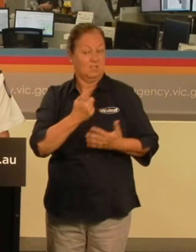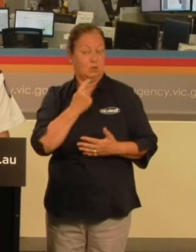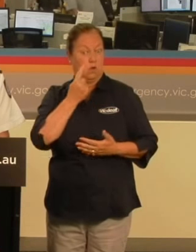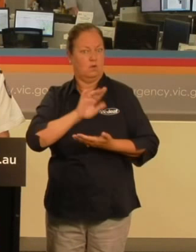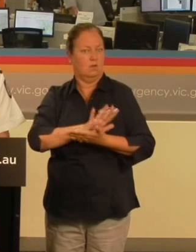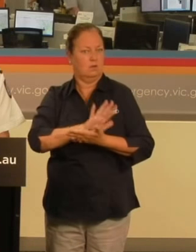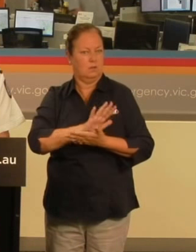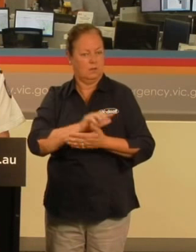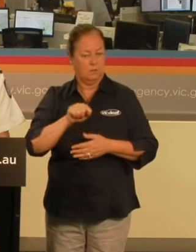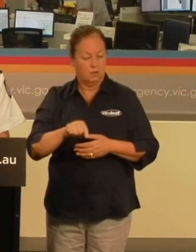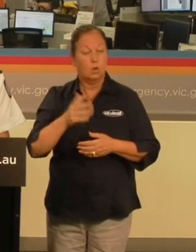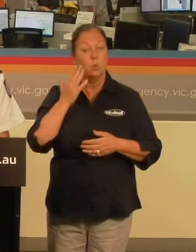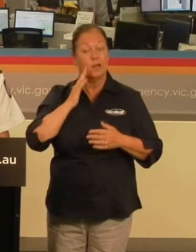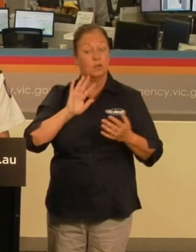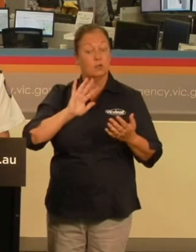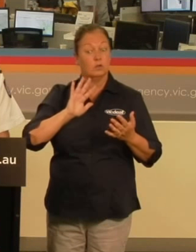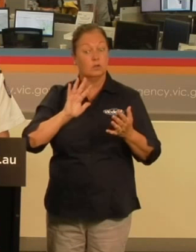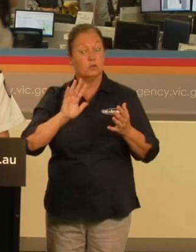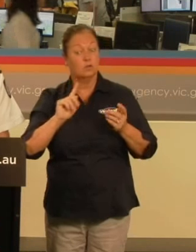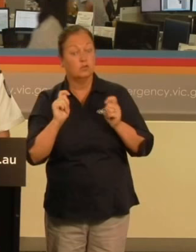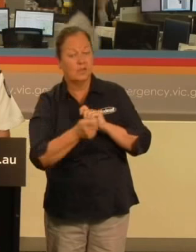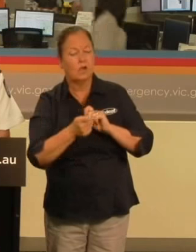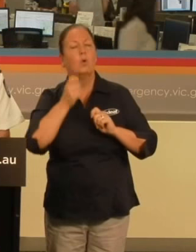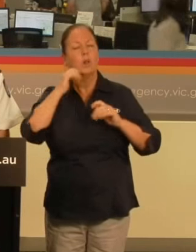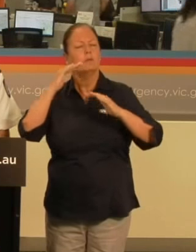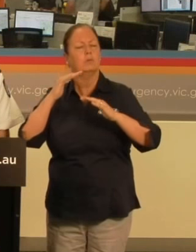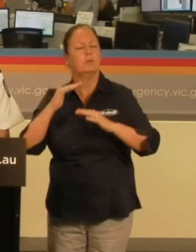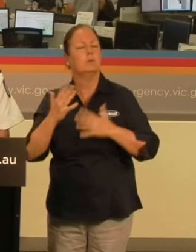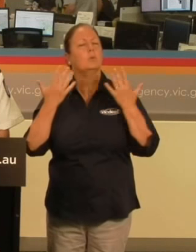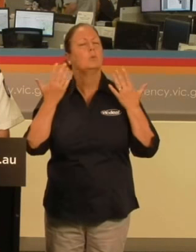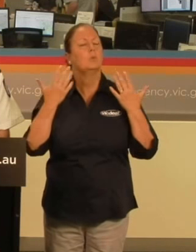change moves through it cools what we have got though is severe fire danger in